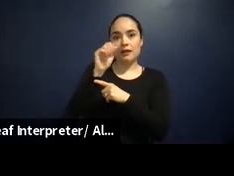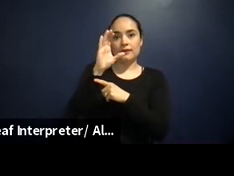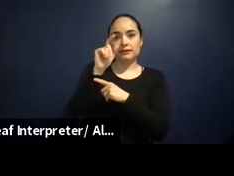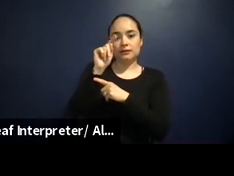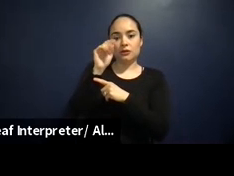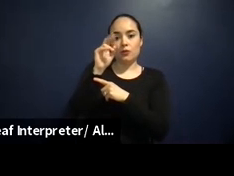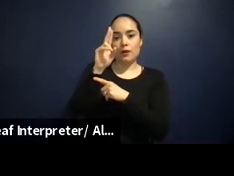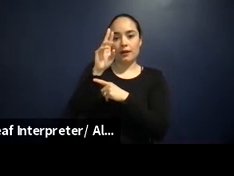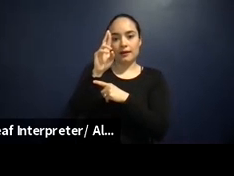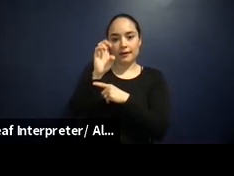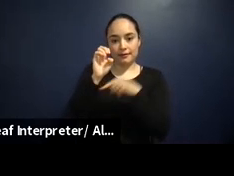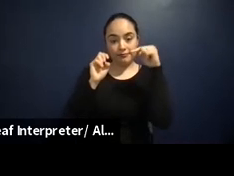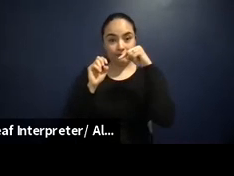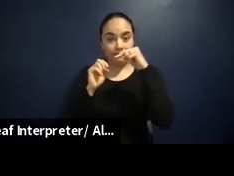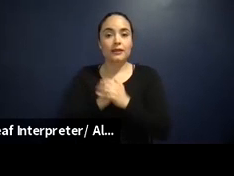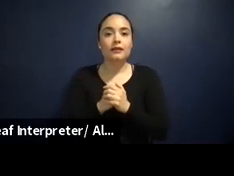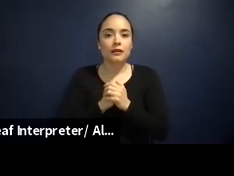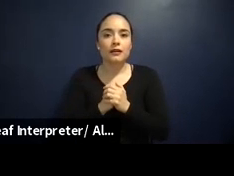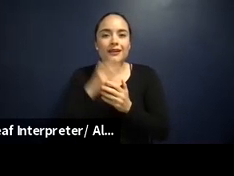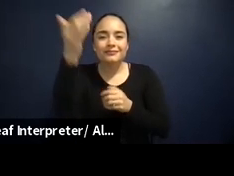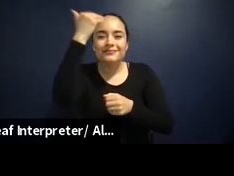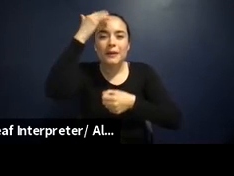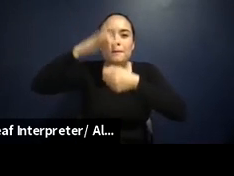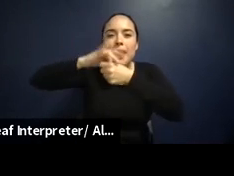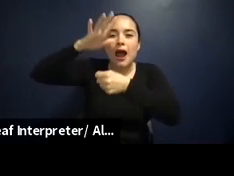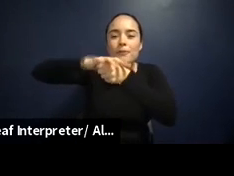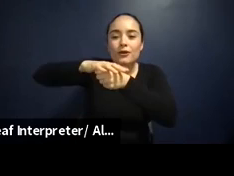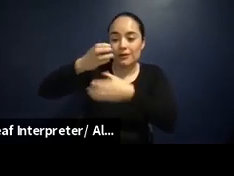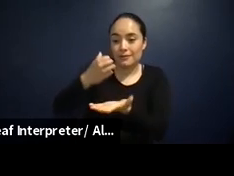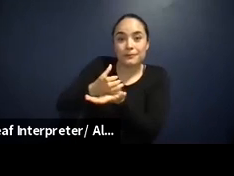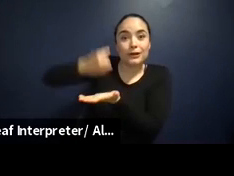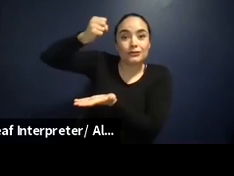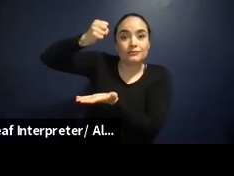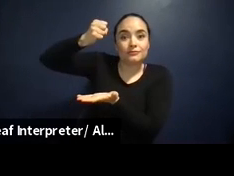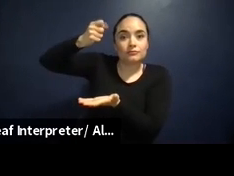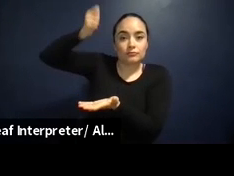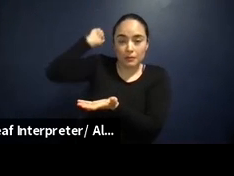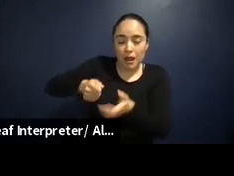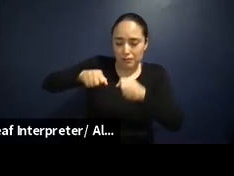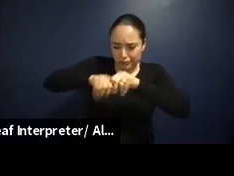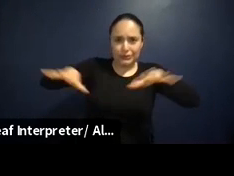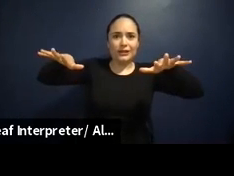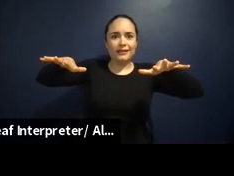the the atoms don't have enough time to really crystallize in a regular form, and so they form